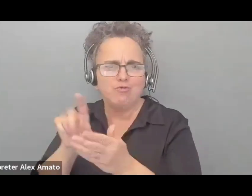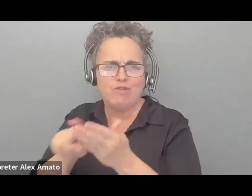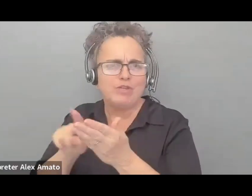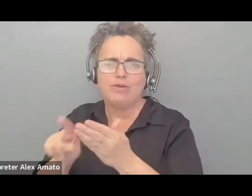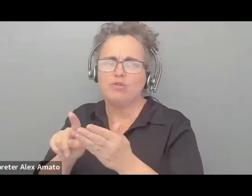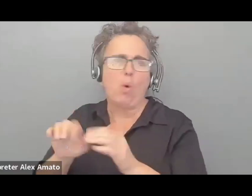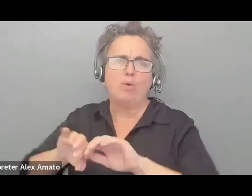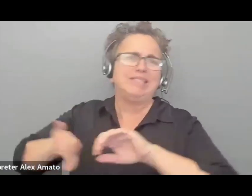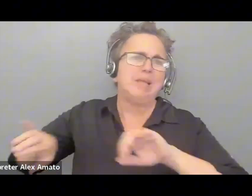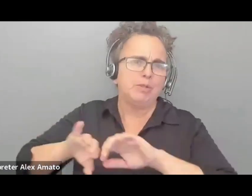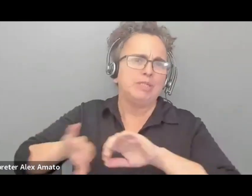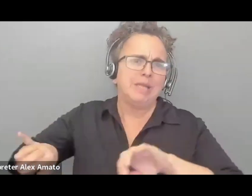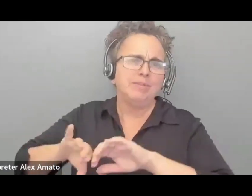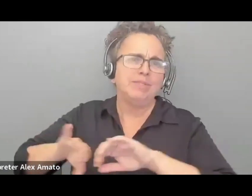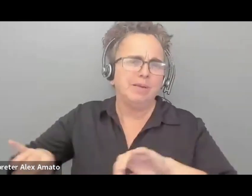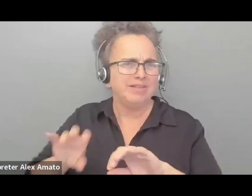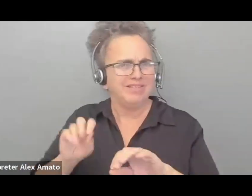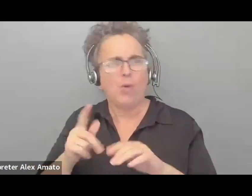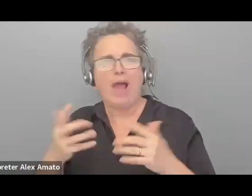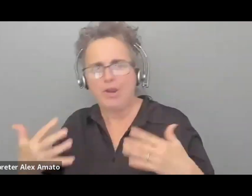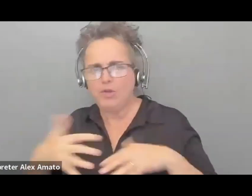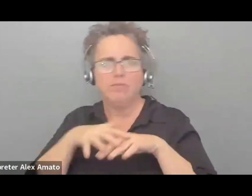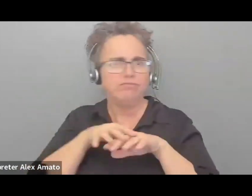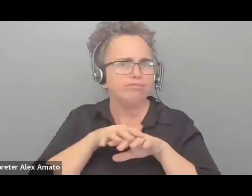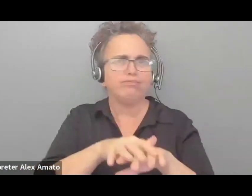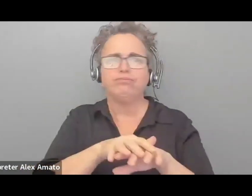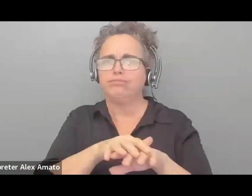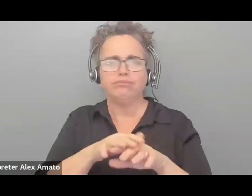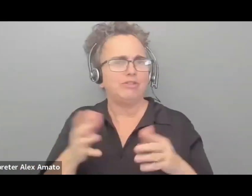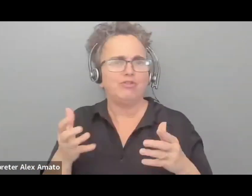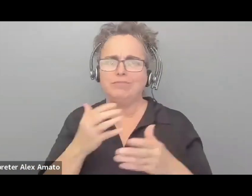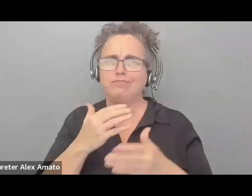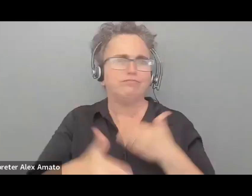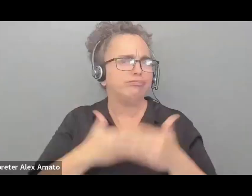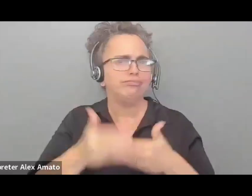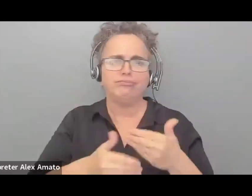But how do you bake it in and how do you make it integrated and how do you think about what's that perspective,